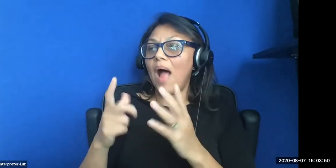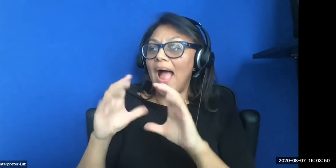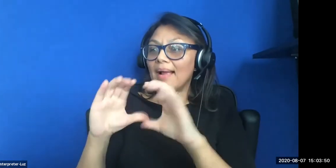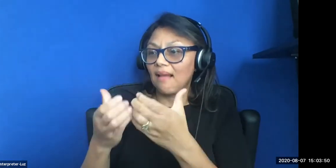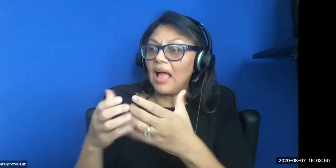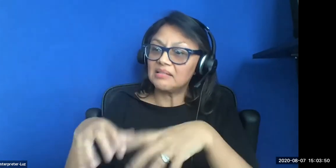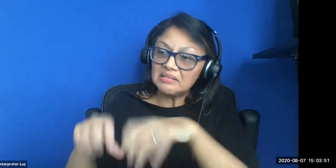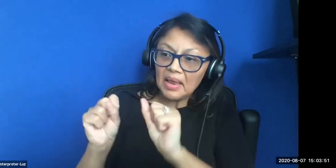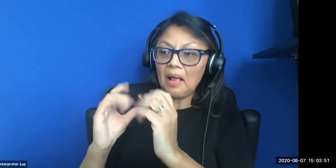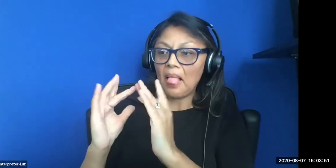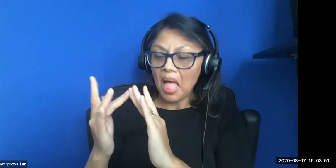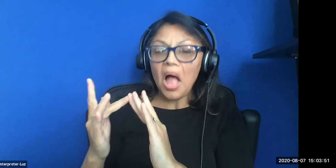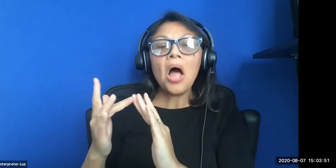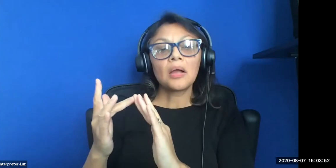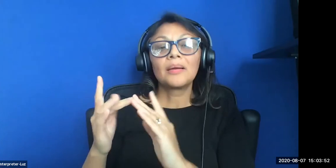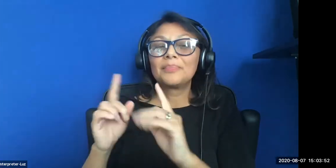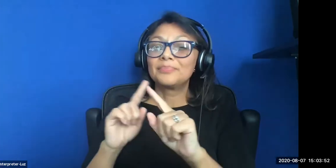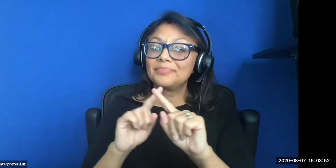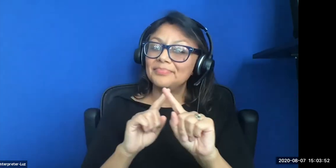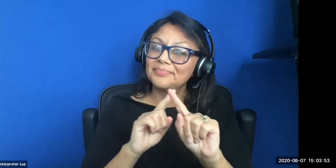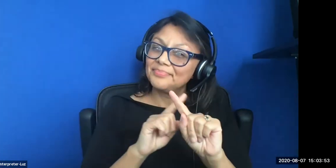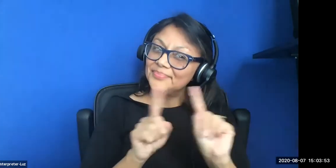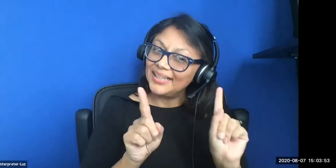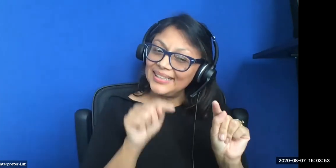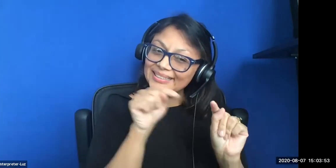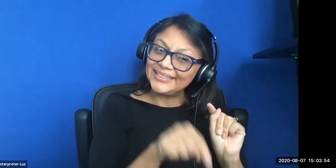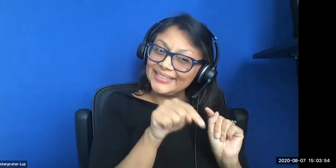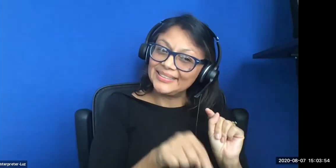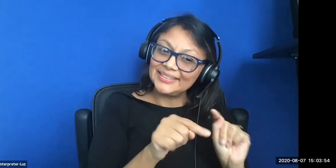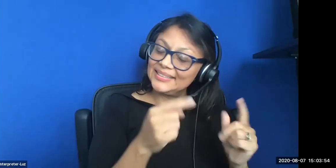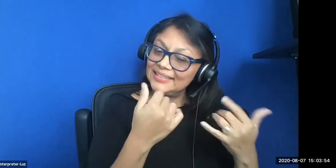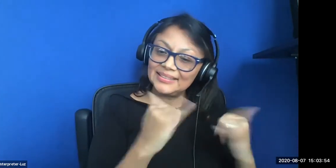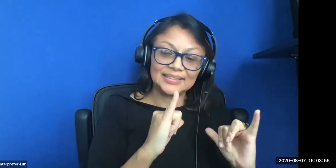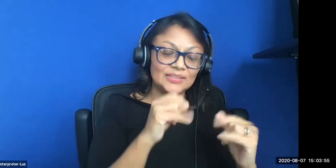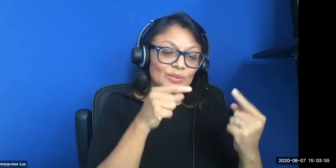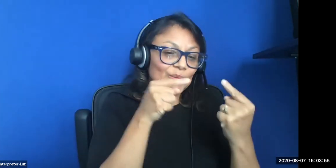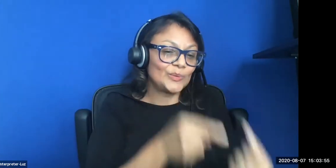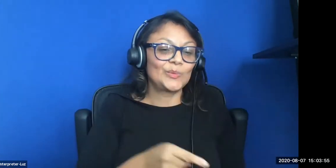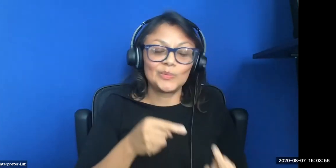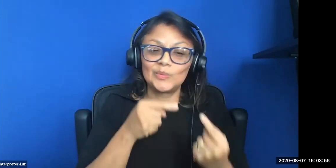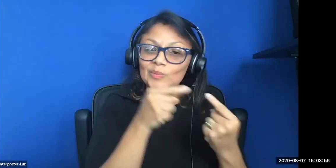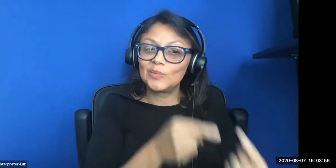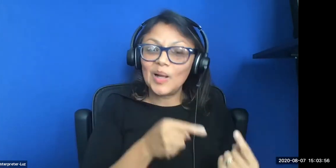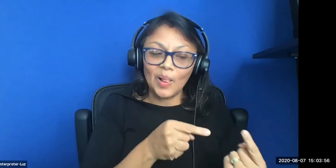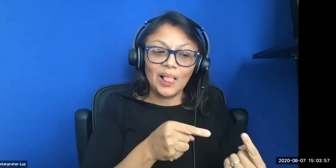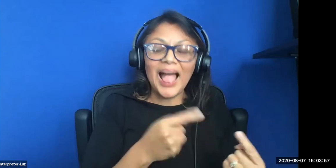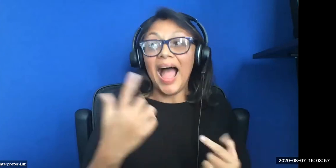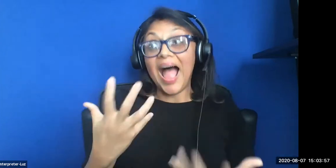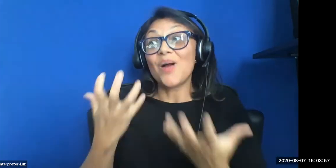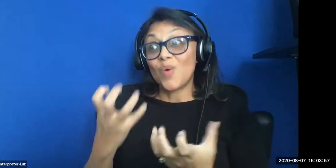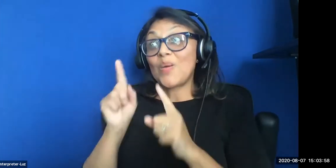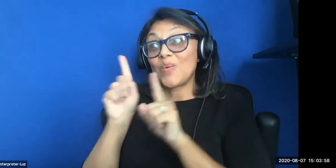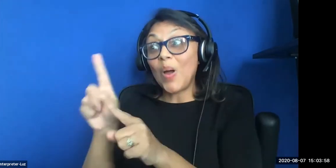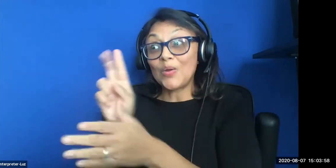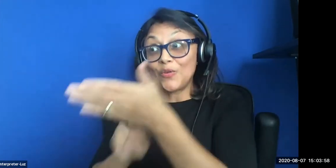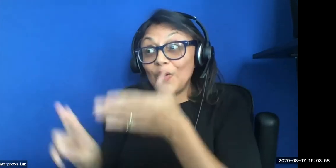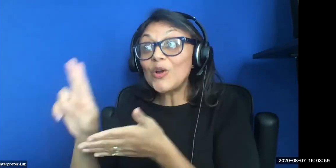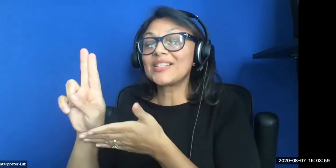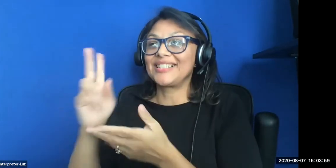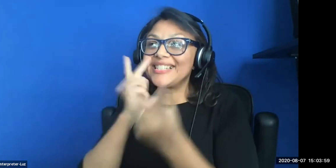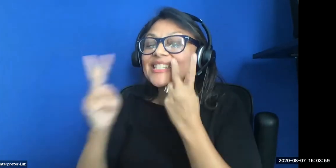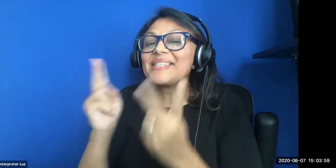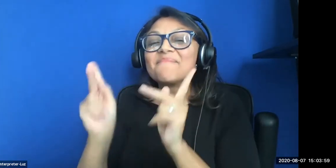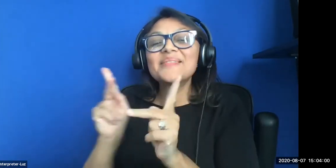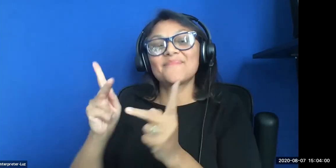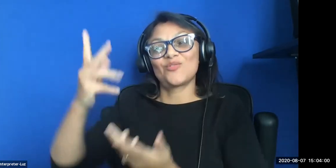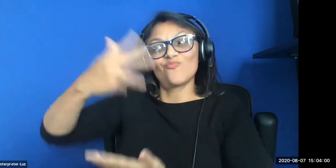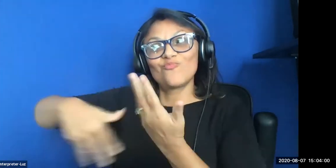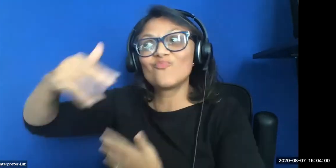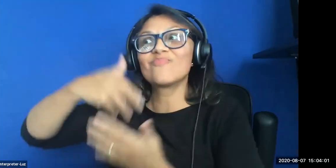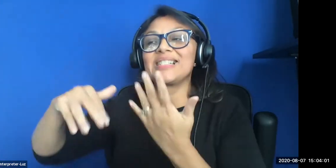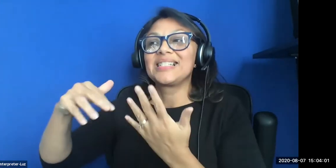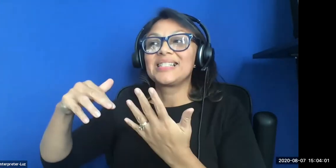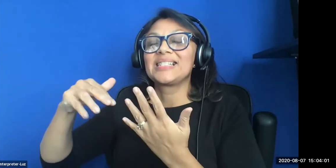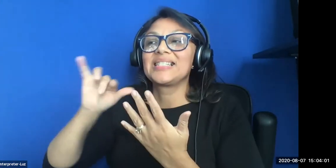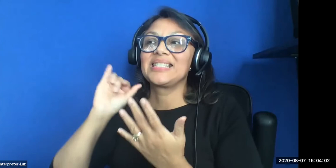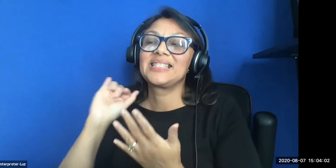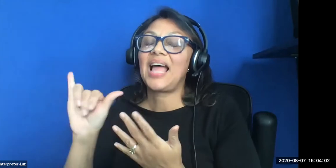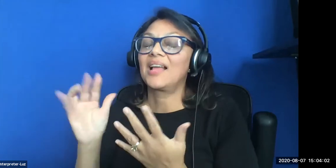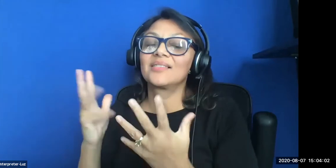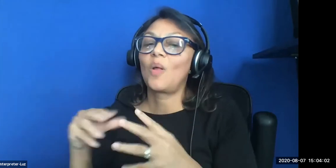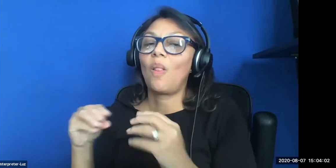Channelle Charest: Common but I still think we're dealing with the same struggle of like there's a reason I want to go to this university to be in this place to see these people to have this experience. And that's no longer there either. And so how do we create